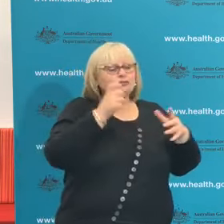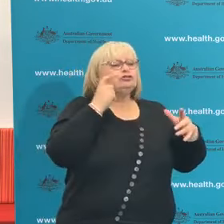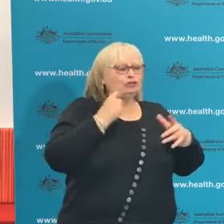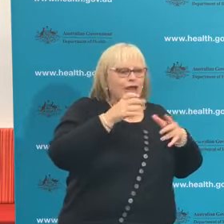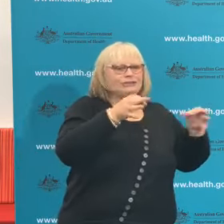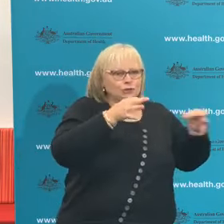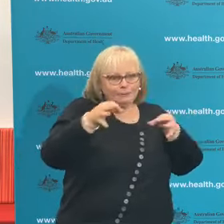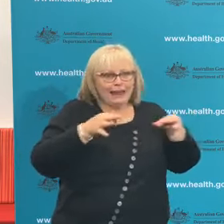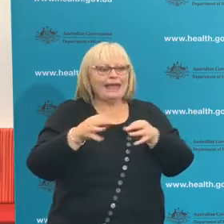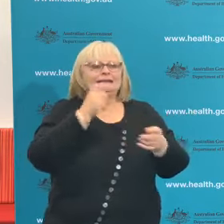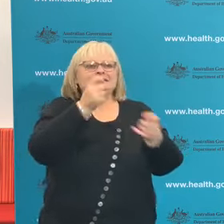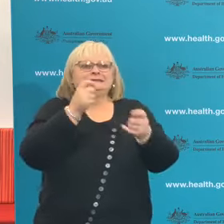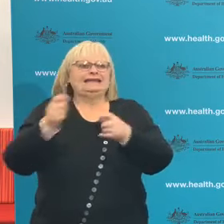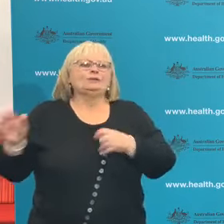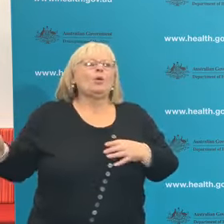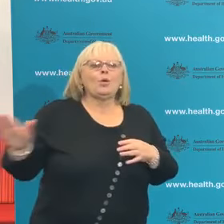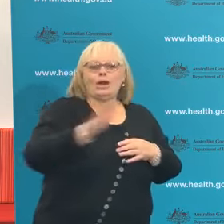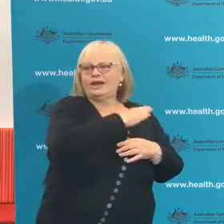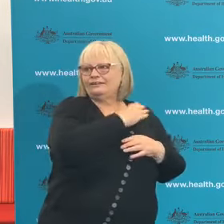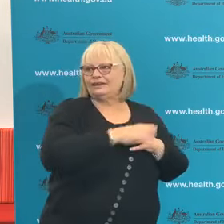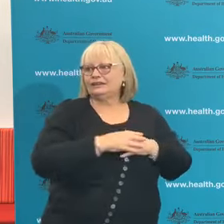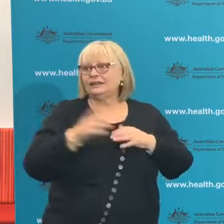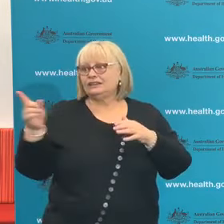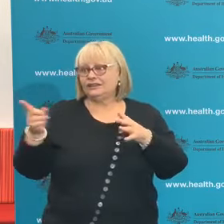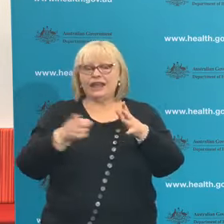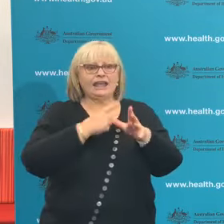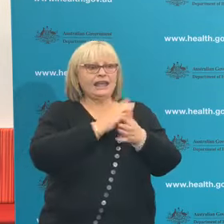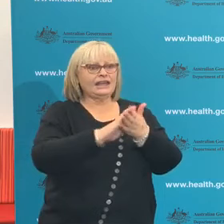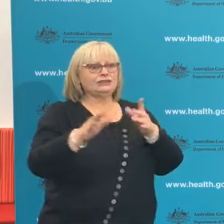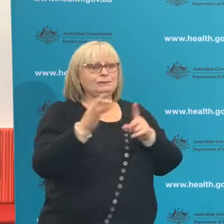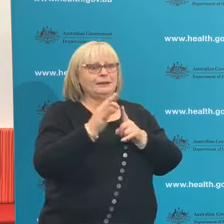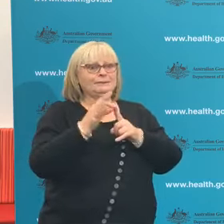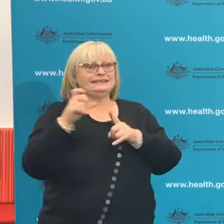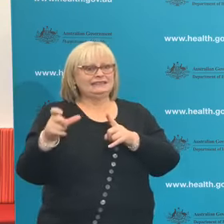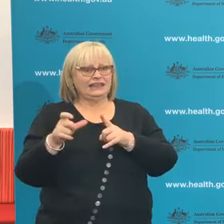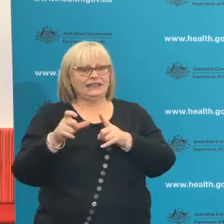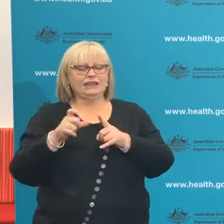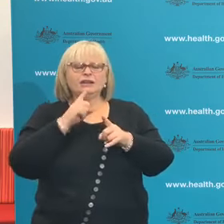Professor Murphy, did the AHPPC make any headway discussing the principal guidelines around